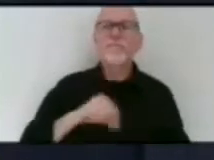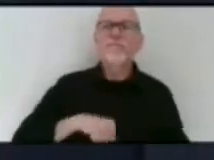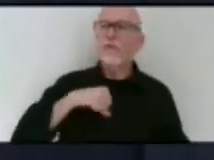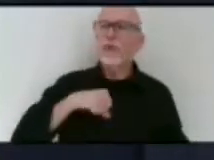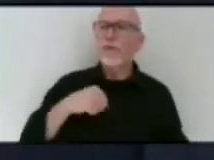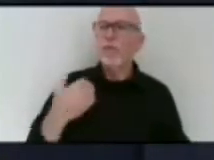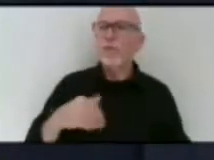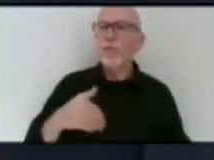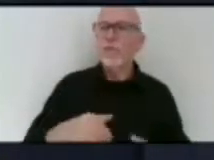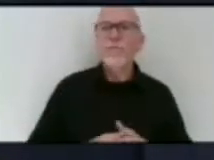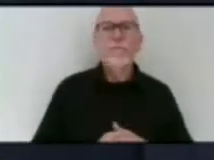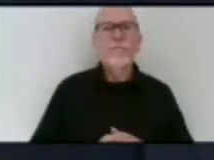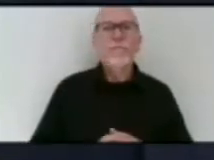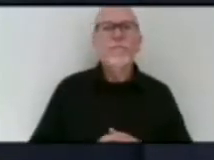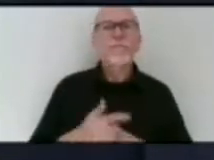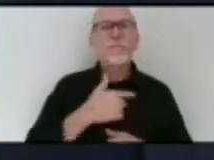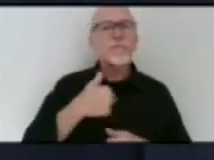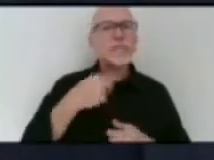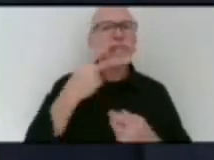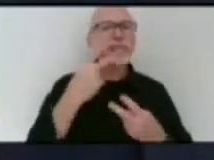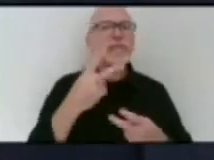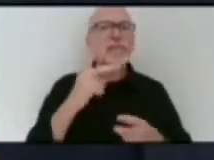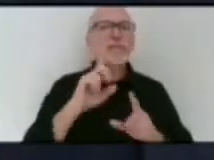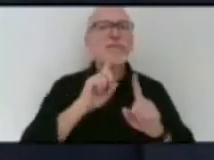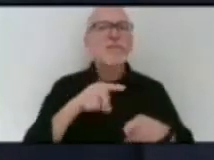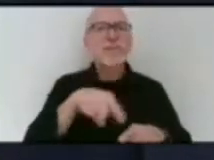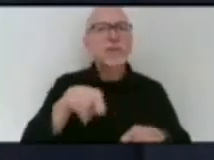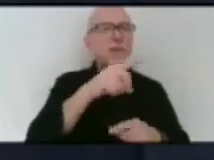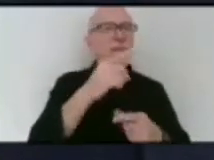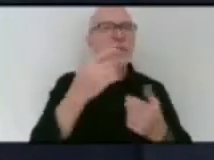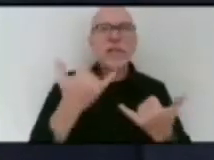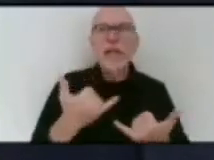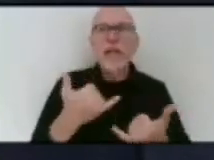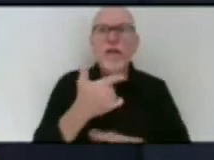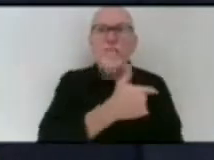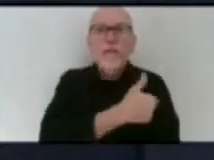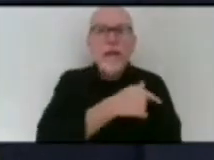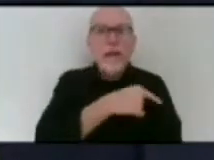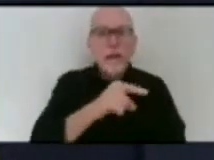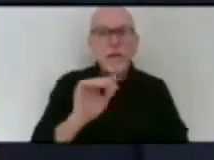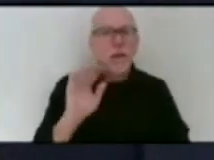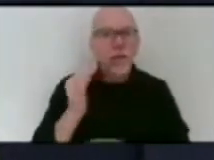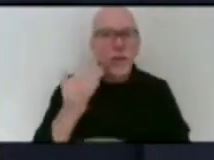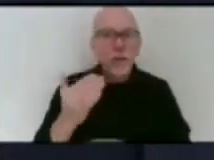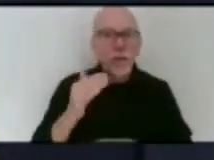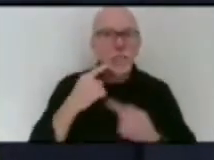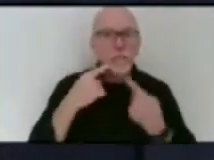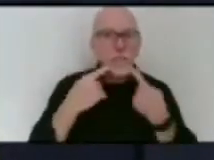we've seen reports of effective vaccines that will help protect us for the longer term.